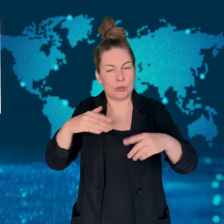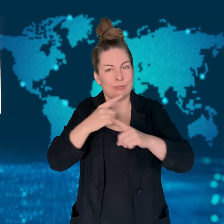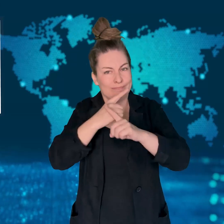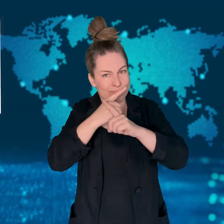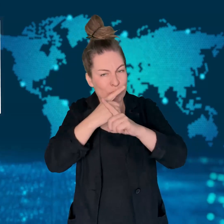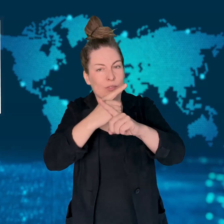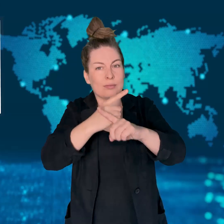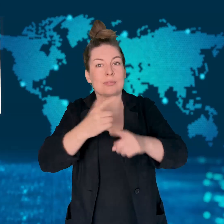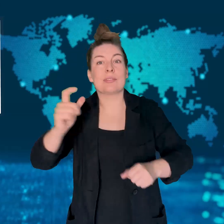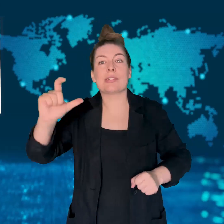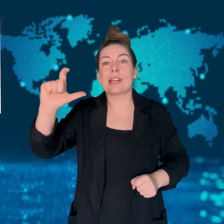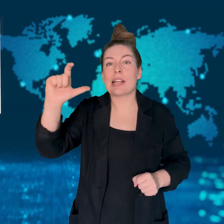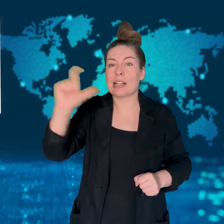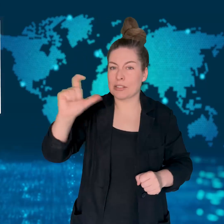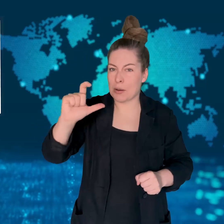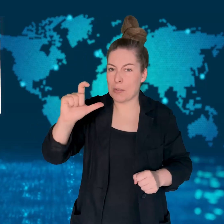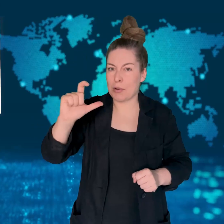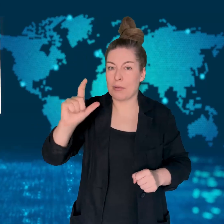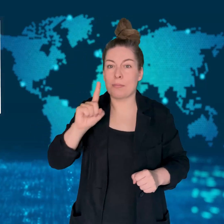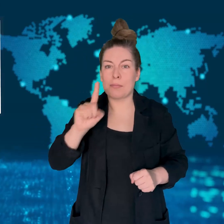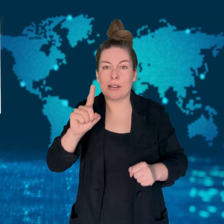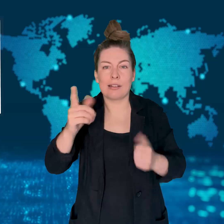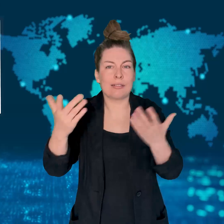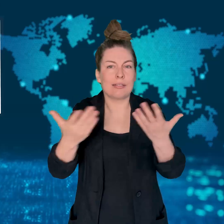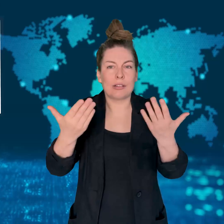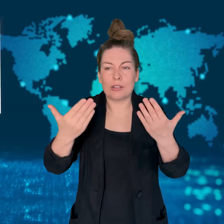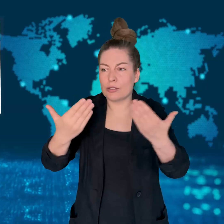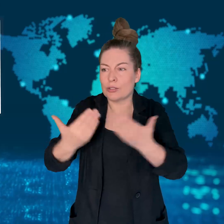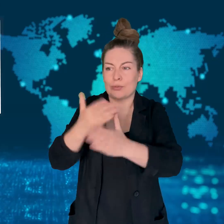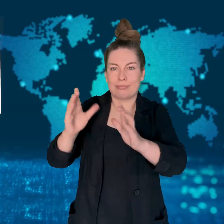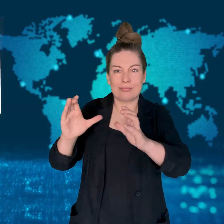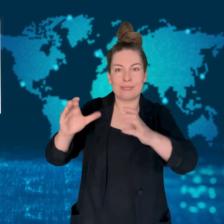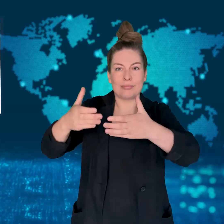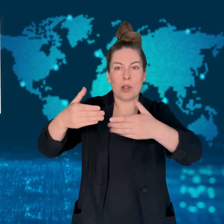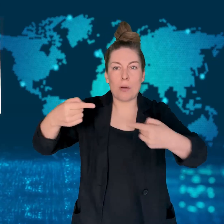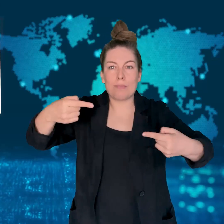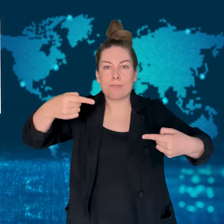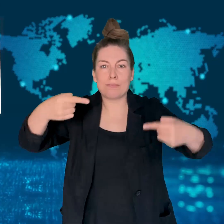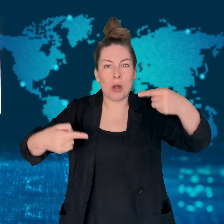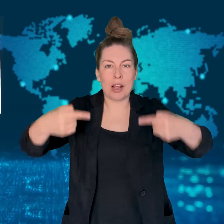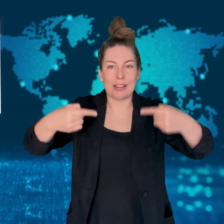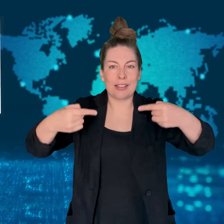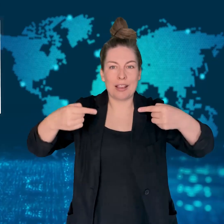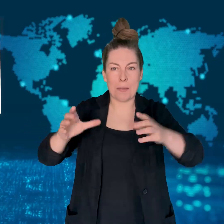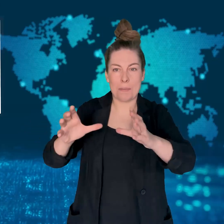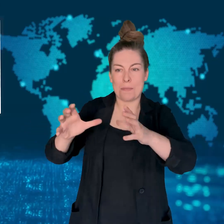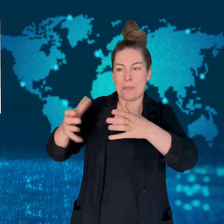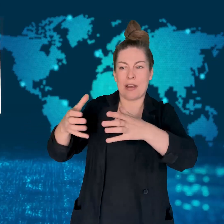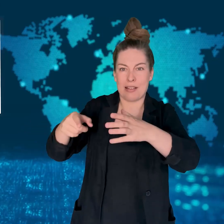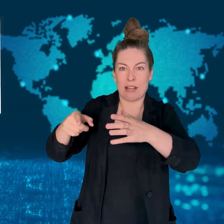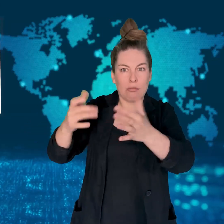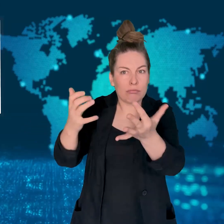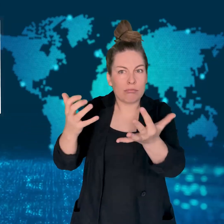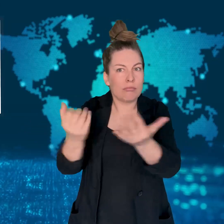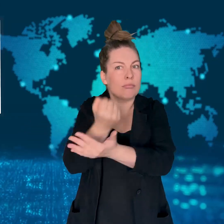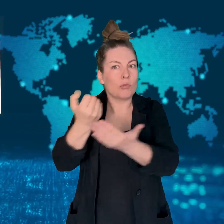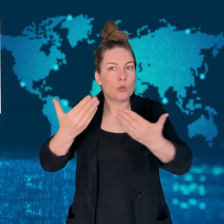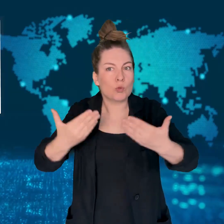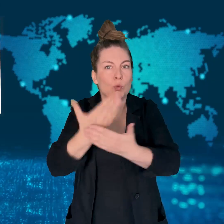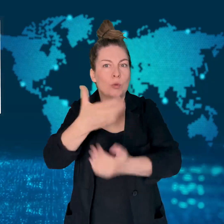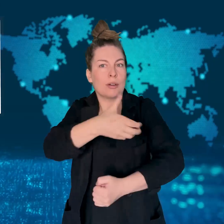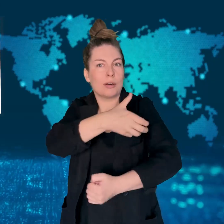but conservative political parties have made gains in their power.